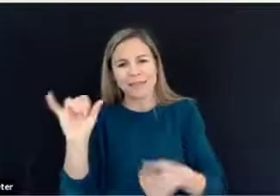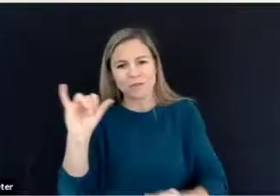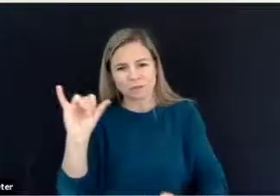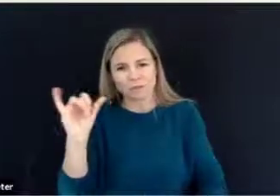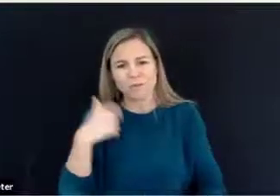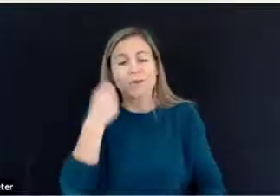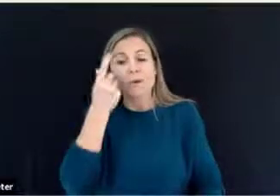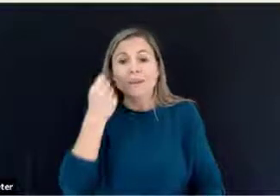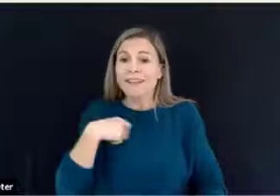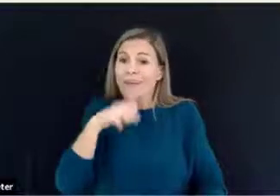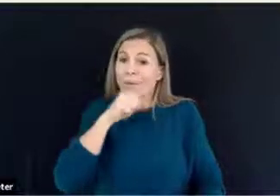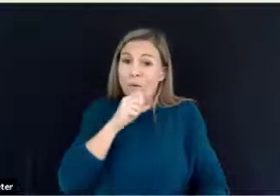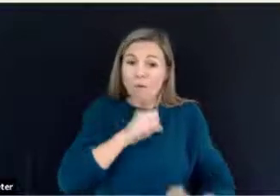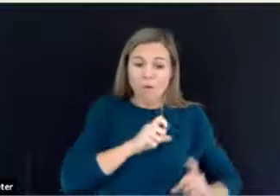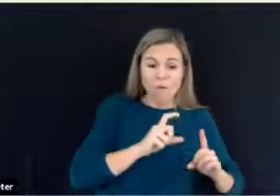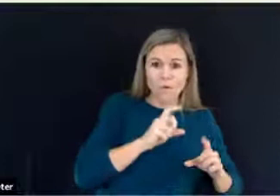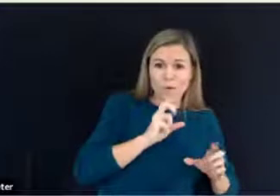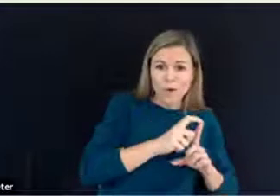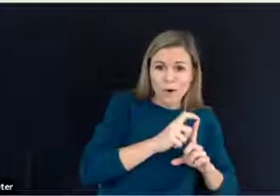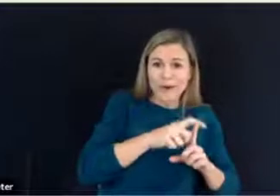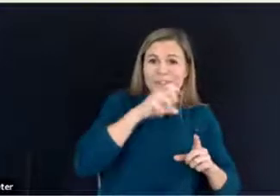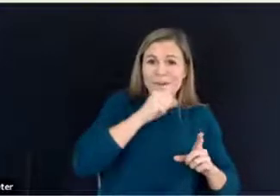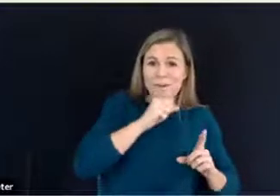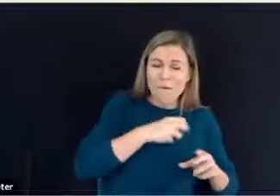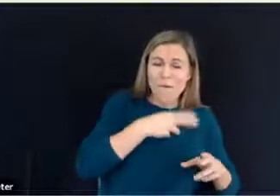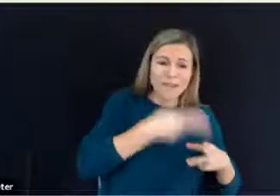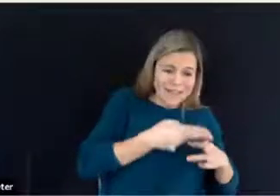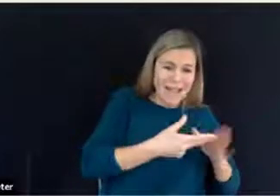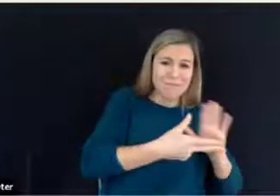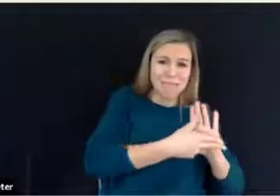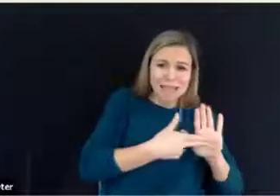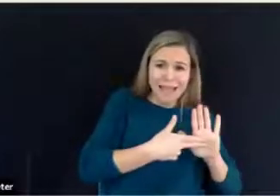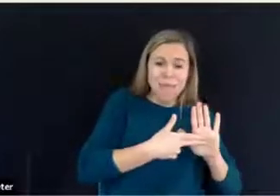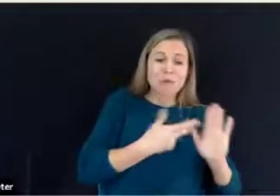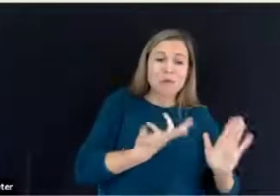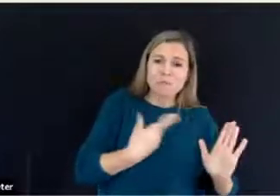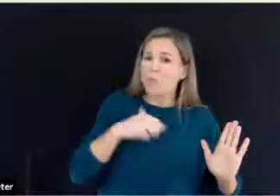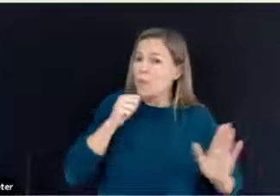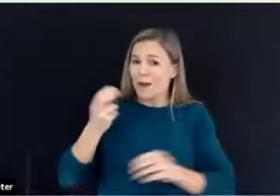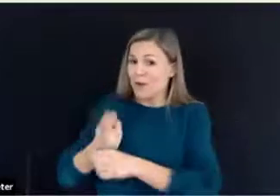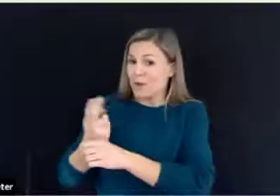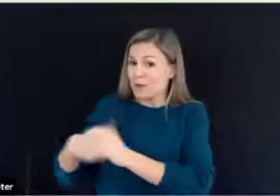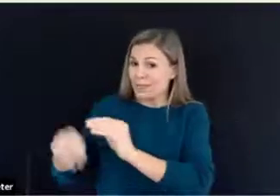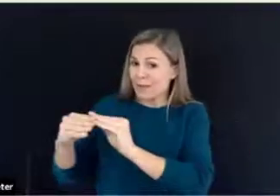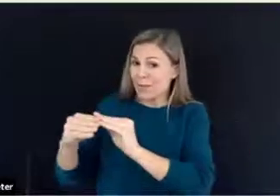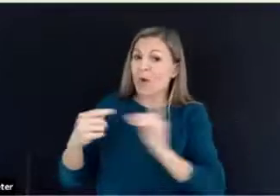isn't just not being used and it's part of the spectrum, it's still being used,